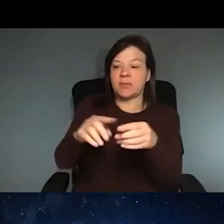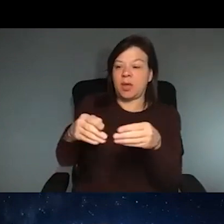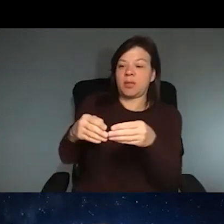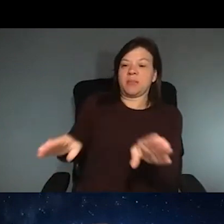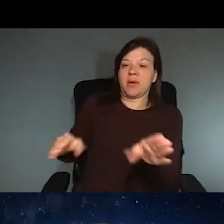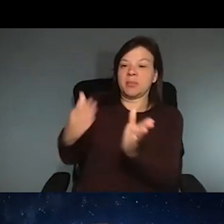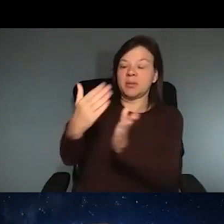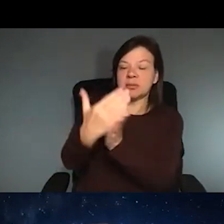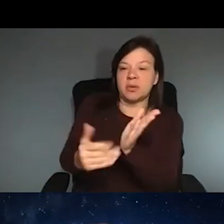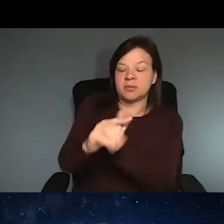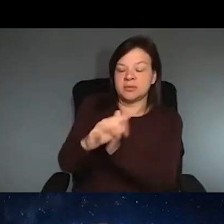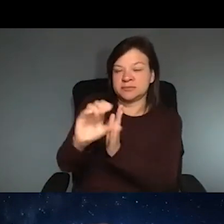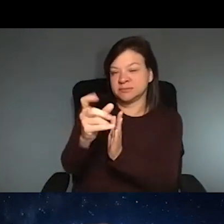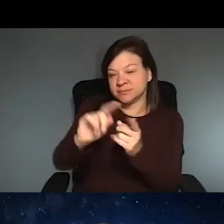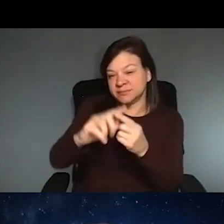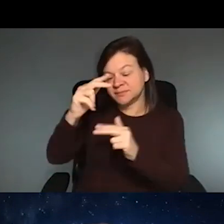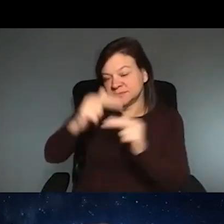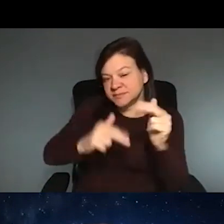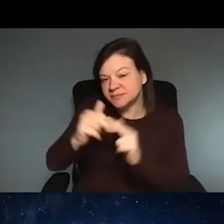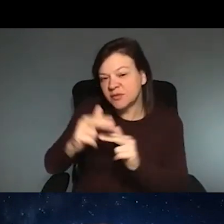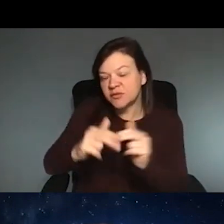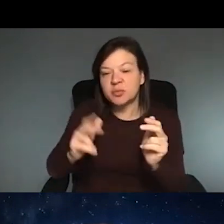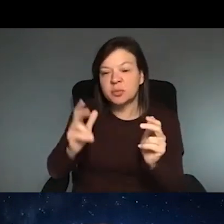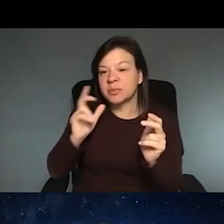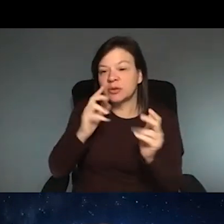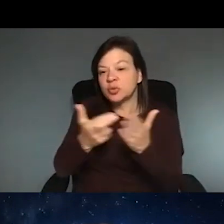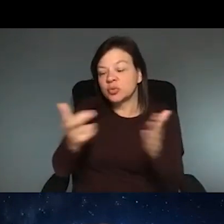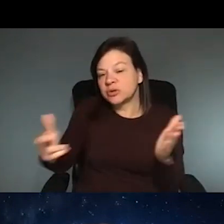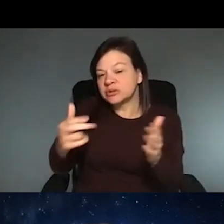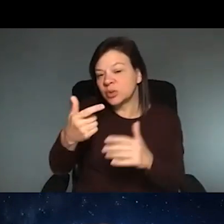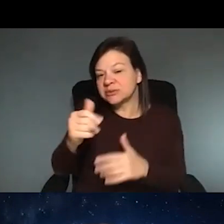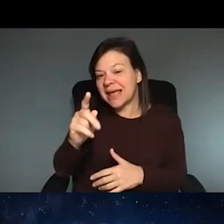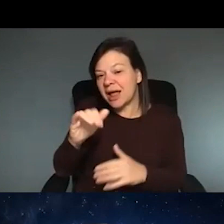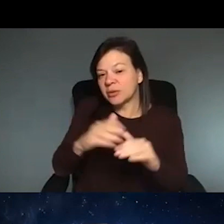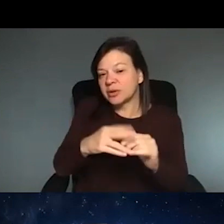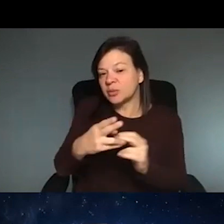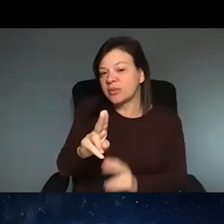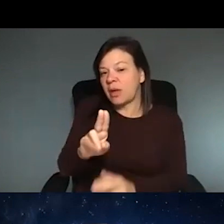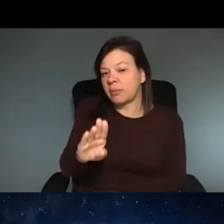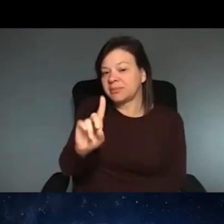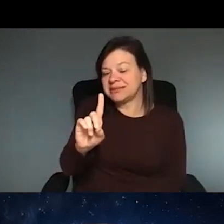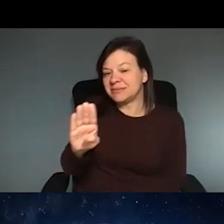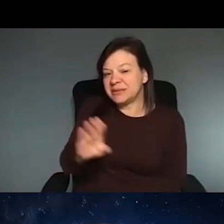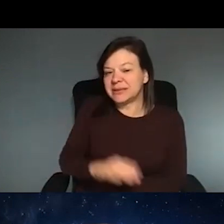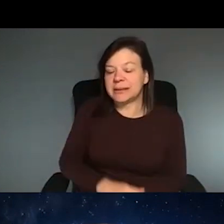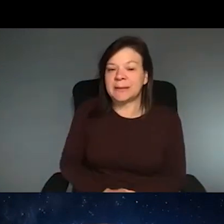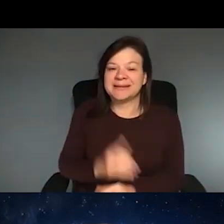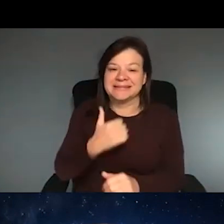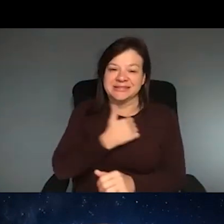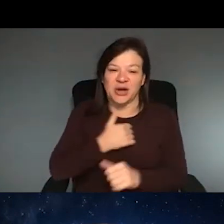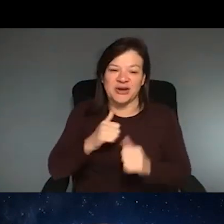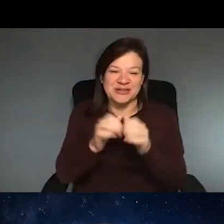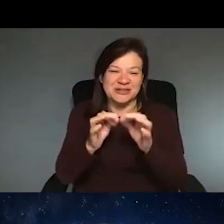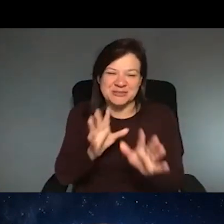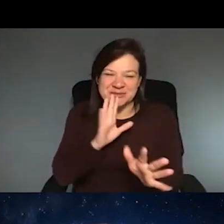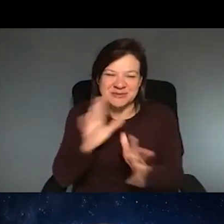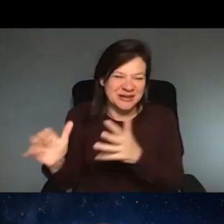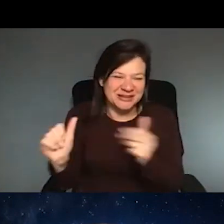PUBLIC-FACING SIDE OF YOUR SITE, EVER BUILT RESOURCE GALLERY USING HUB DB, APOLOGIZE TO INTERPRETER I'M